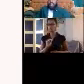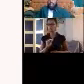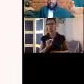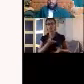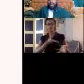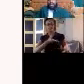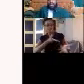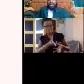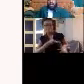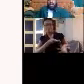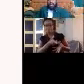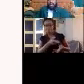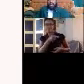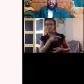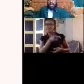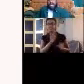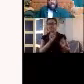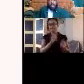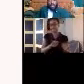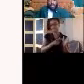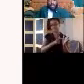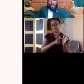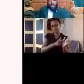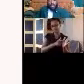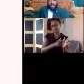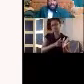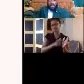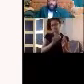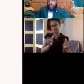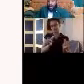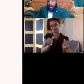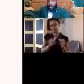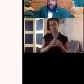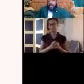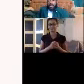or quitting is not accountability and doesn't produce a community of care.